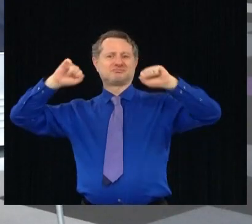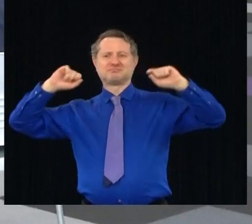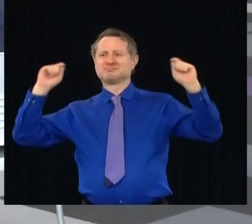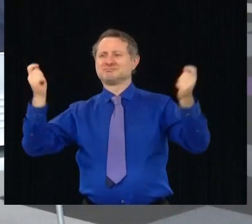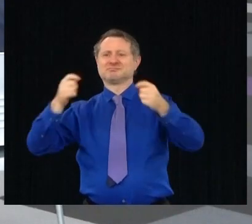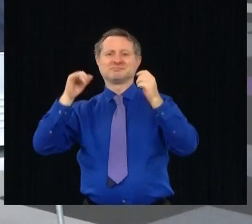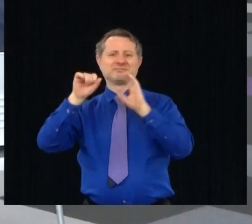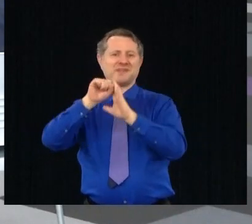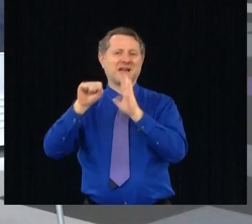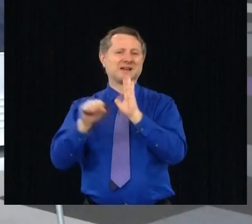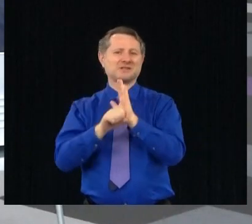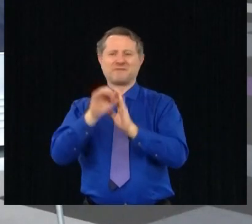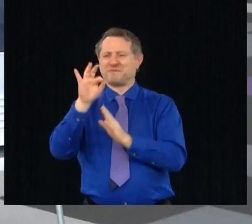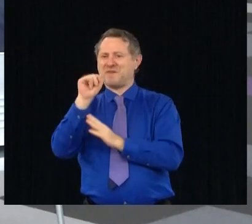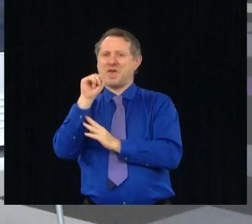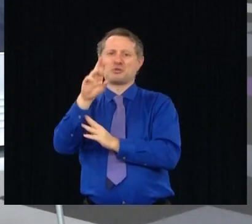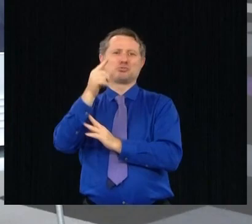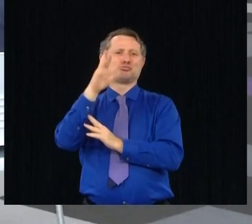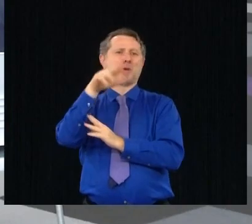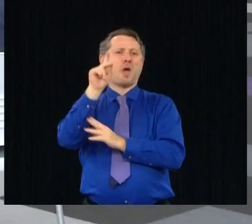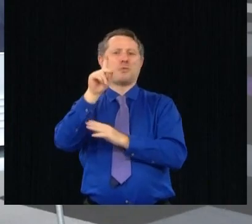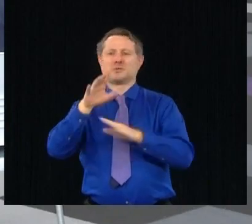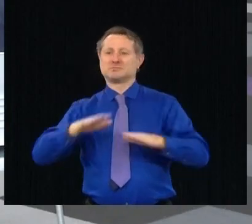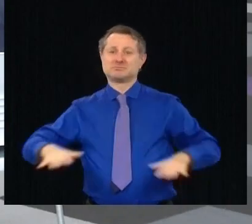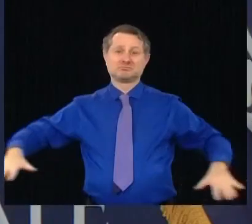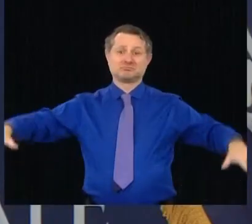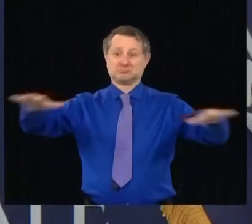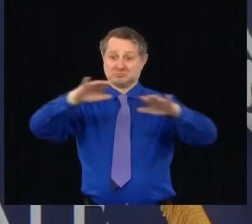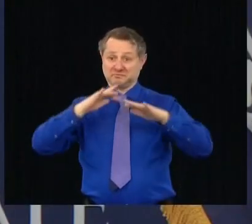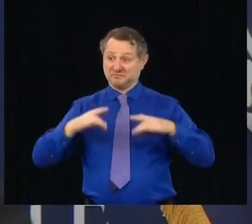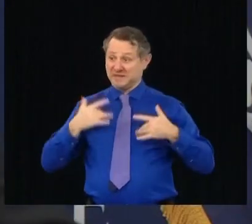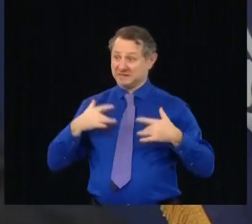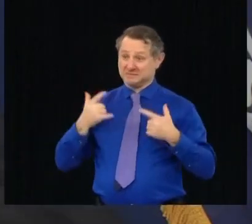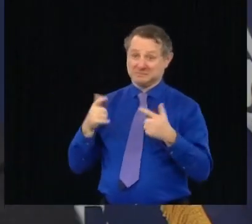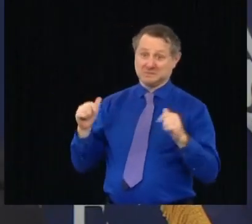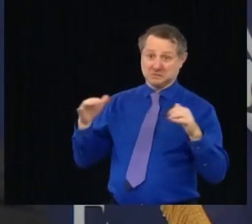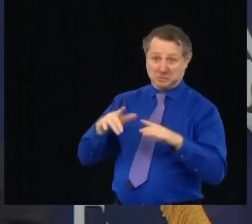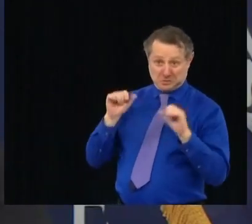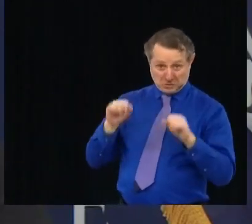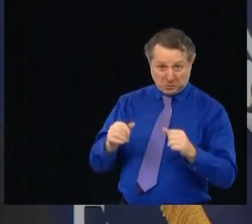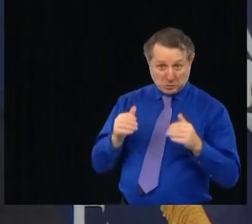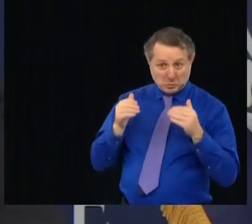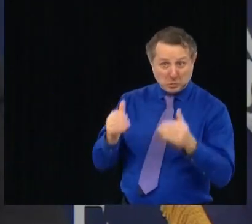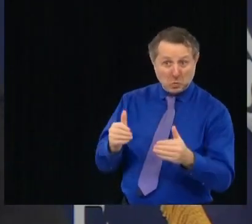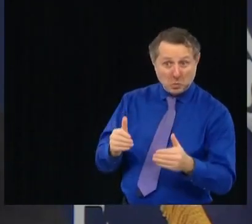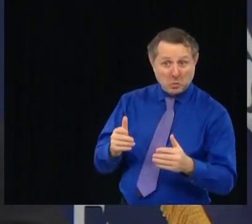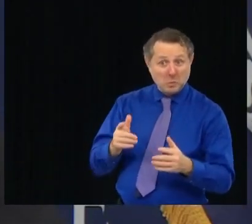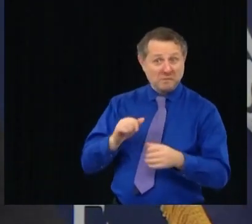AND THEN THE STATE FAIR NEEDING TO BE PLANNED, WHAT'S YOUR CONFIDENCE LEVEL THAT THE STATUS